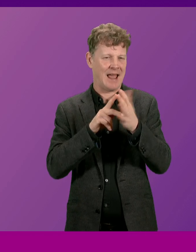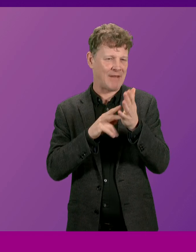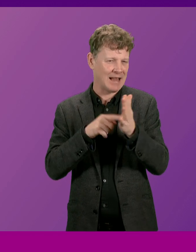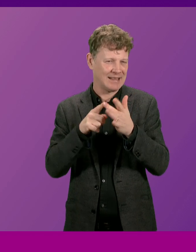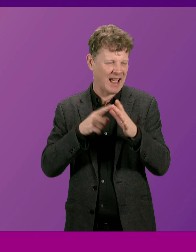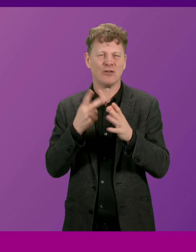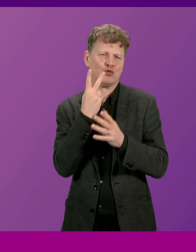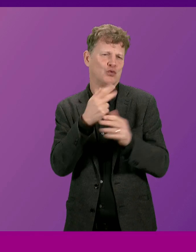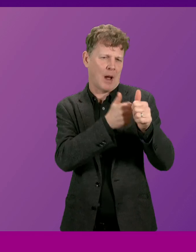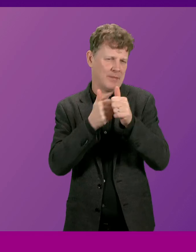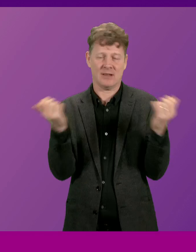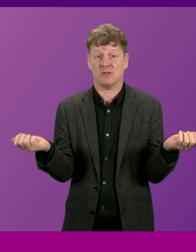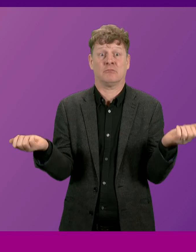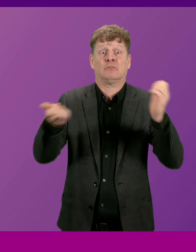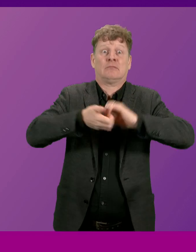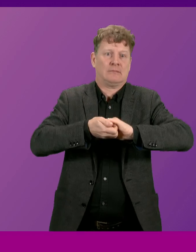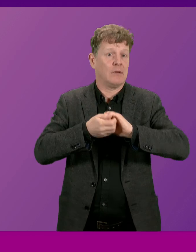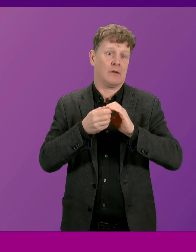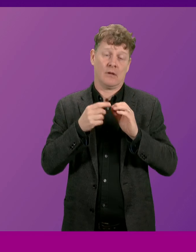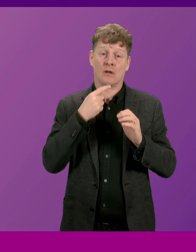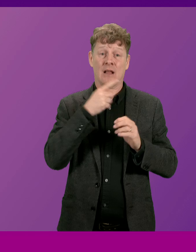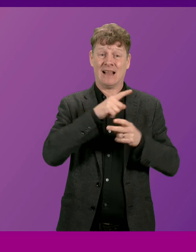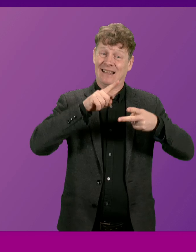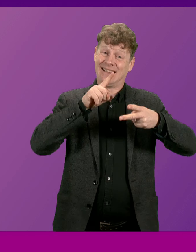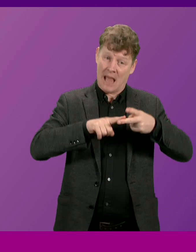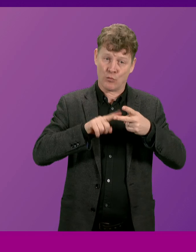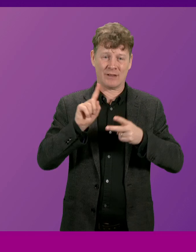has come about with a great deal of engagement from the Deputy First Minister, trade unions,